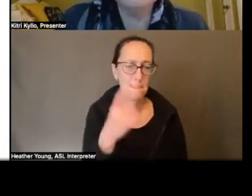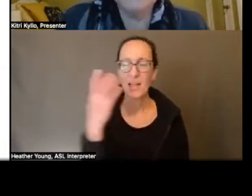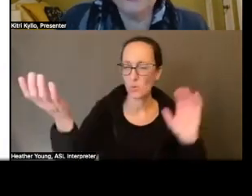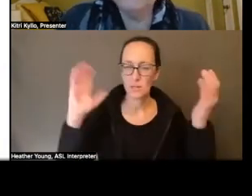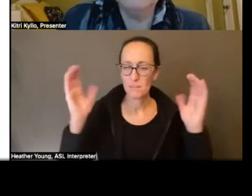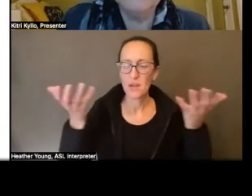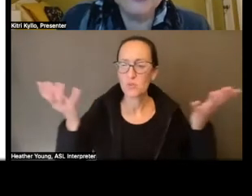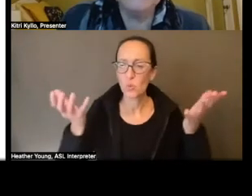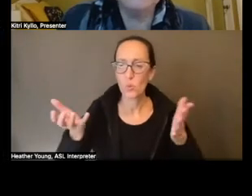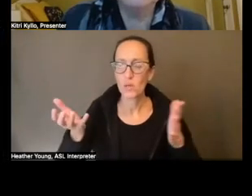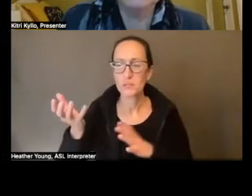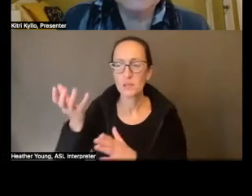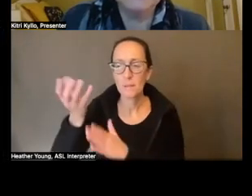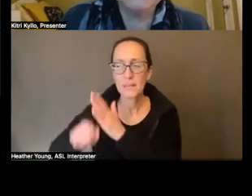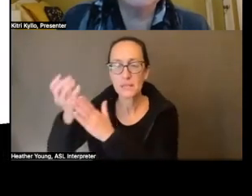from other visual systems.